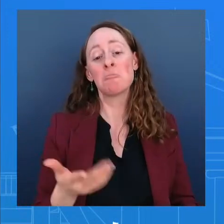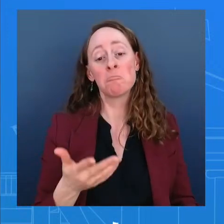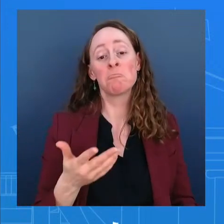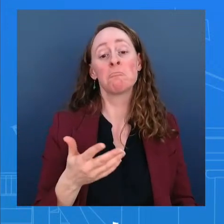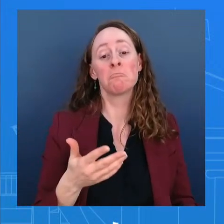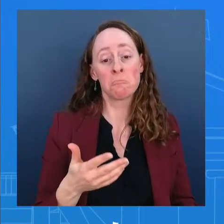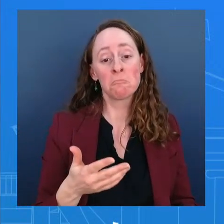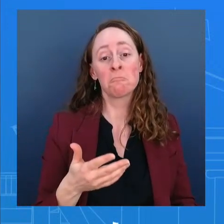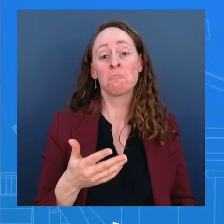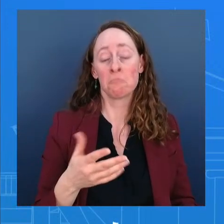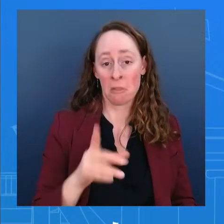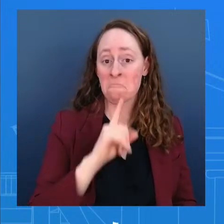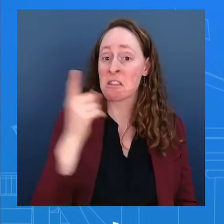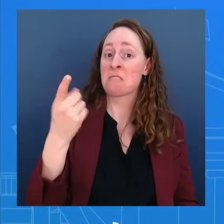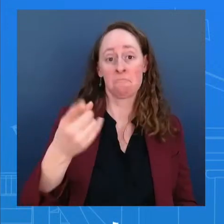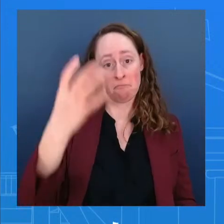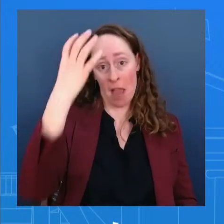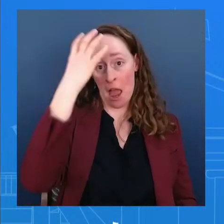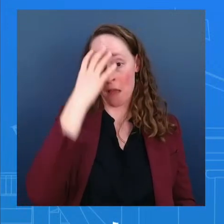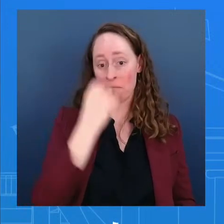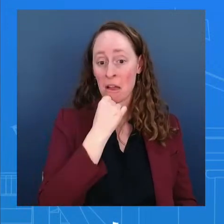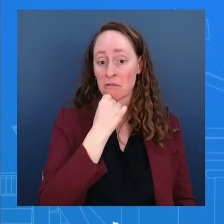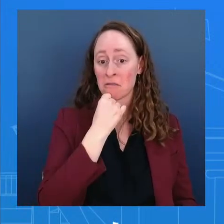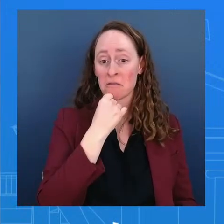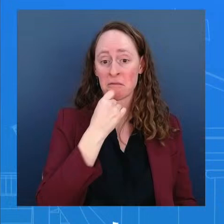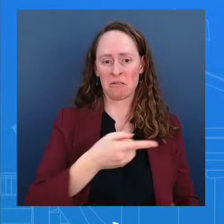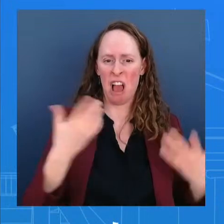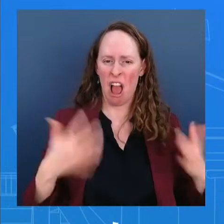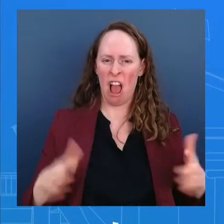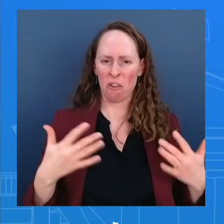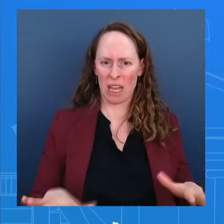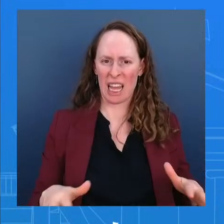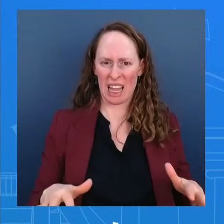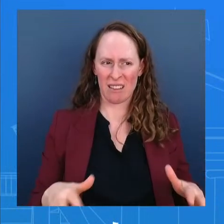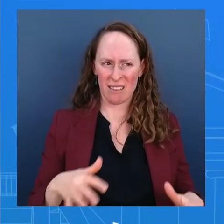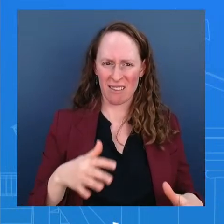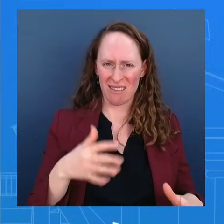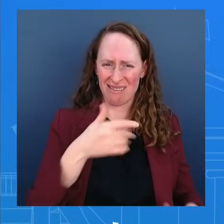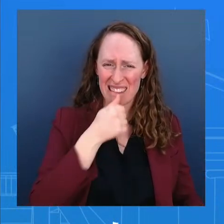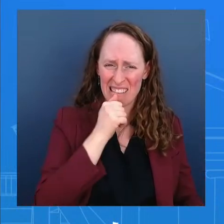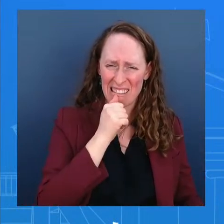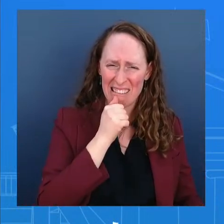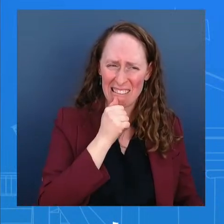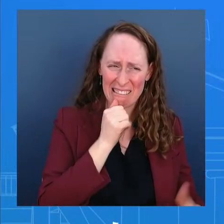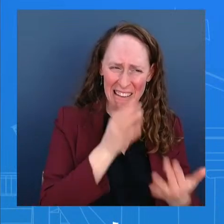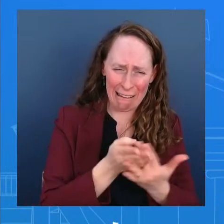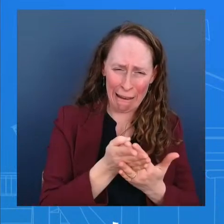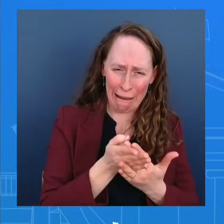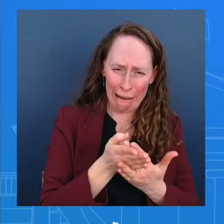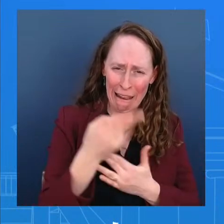all hell has been breaking loose on you for 14 months. The Israelis have destroyed their military formations,